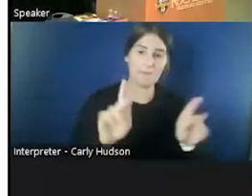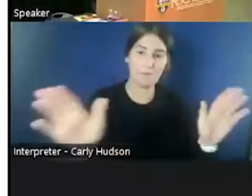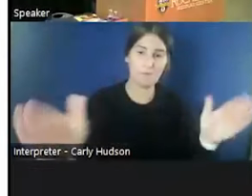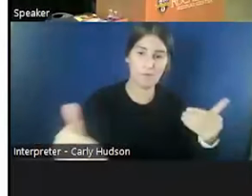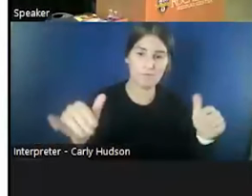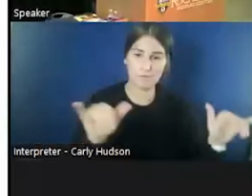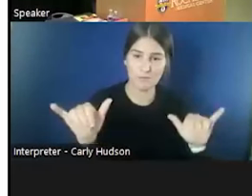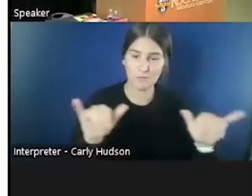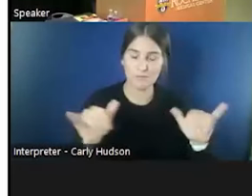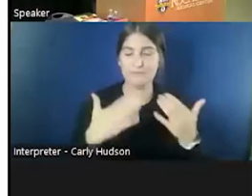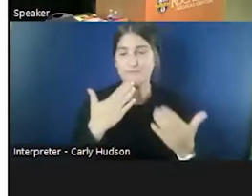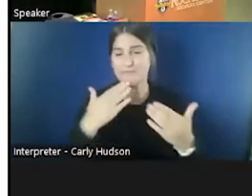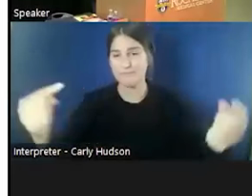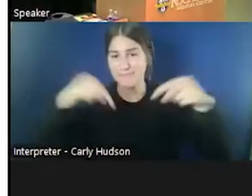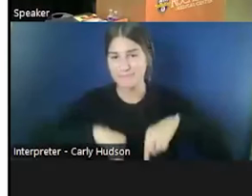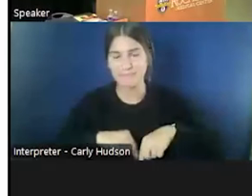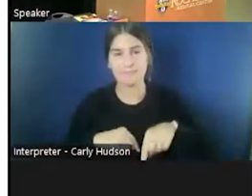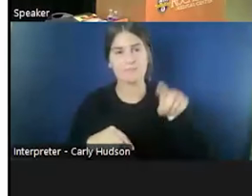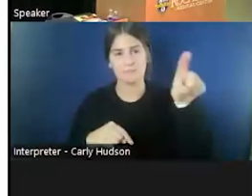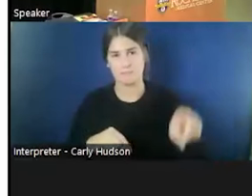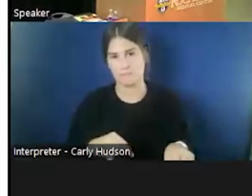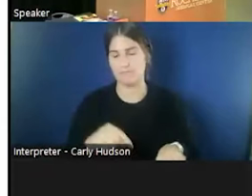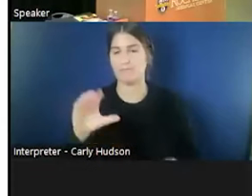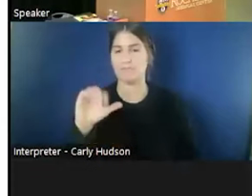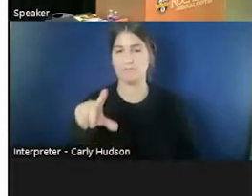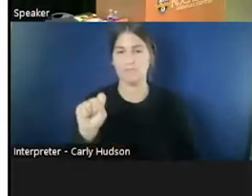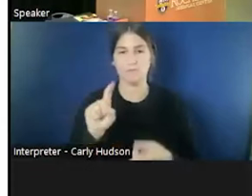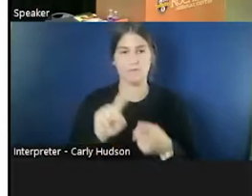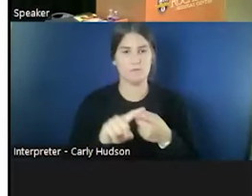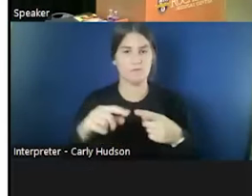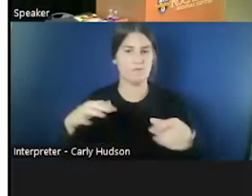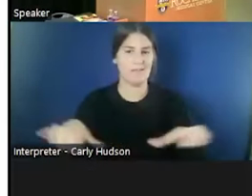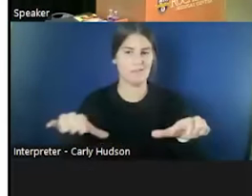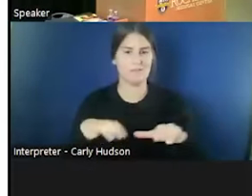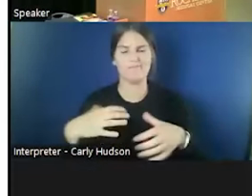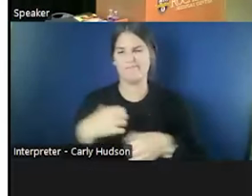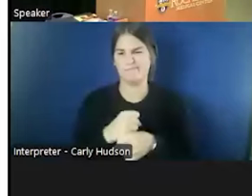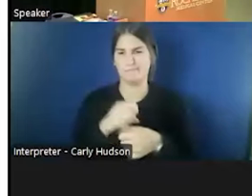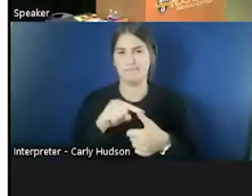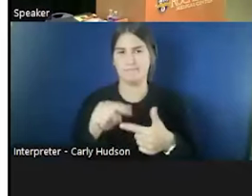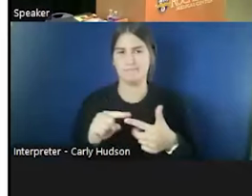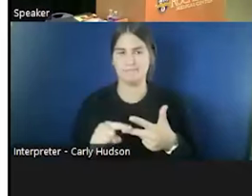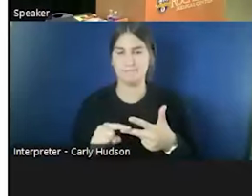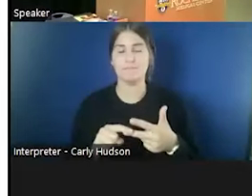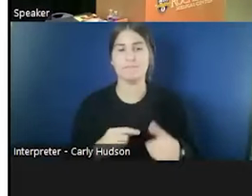for being here but these are the calls to action recapped we invite everyone to download the report